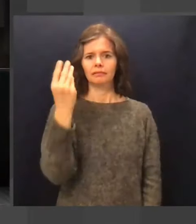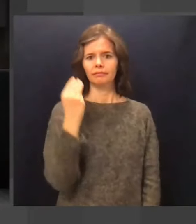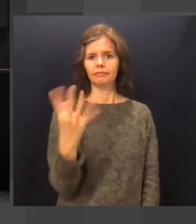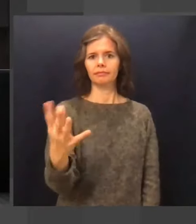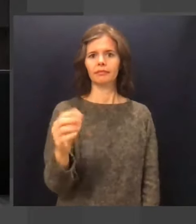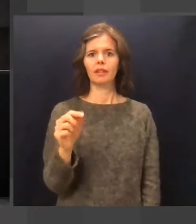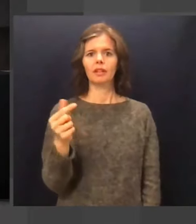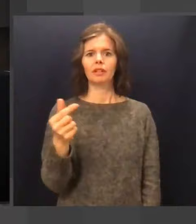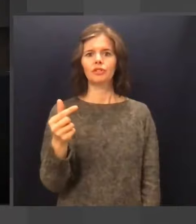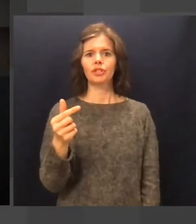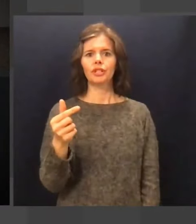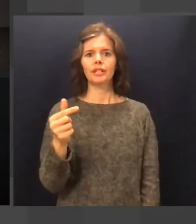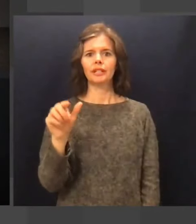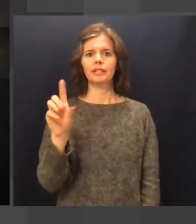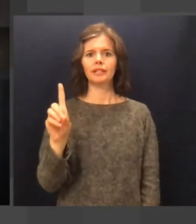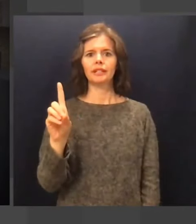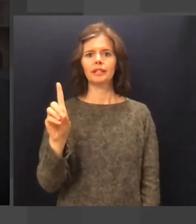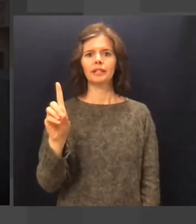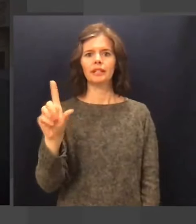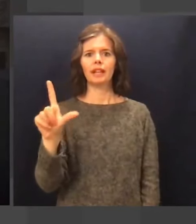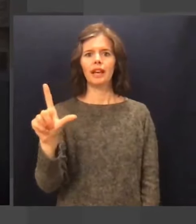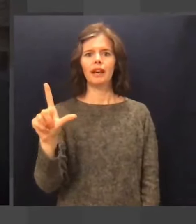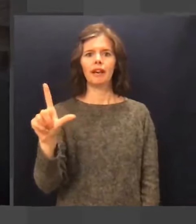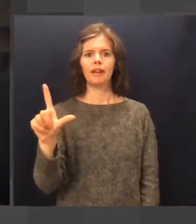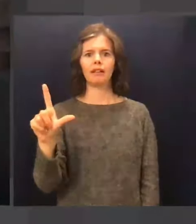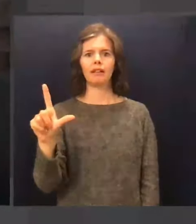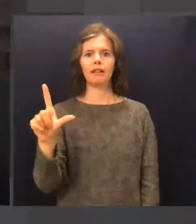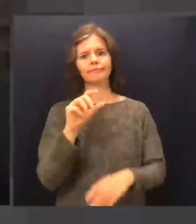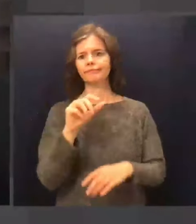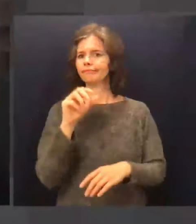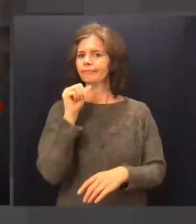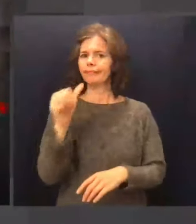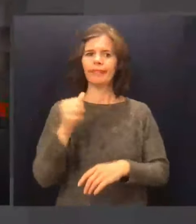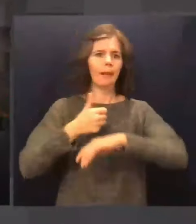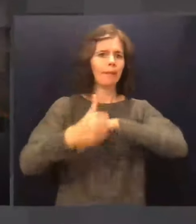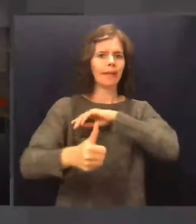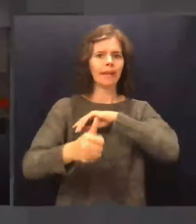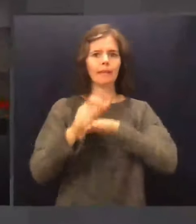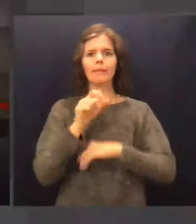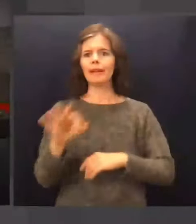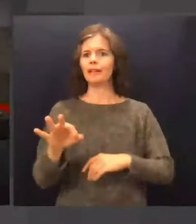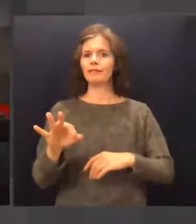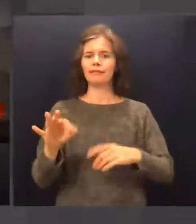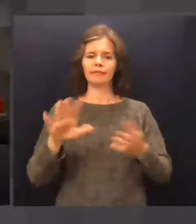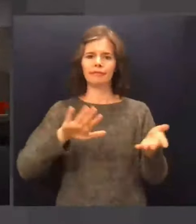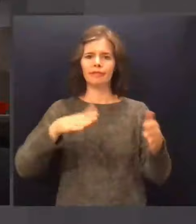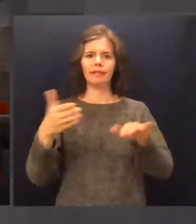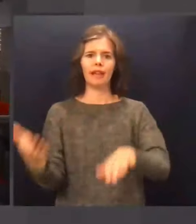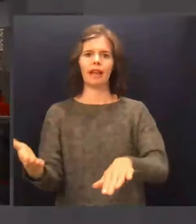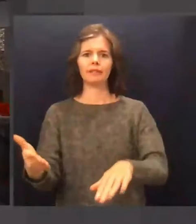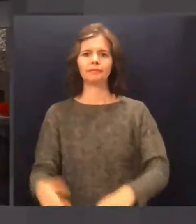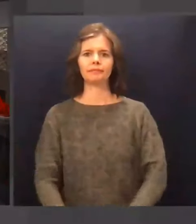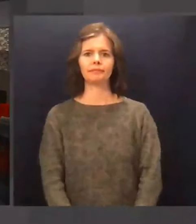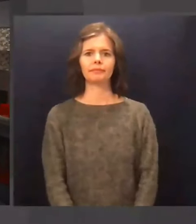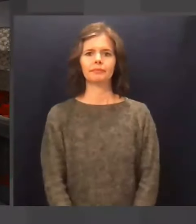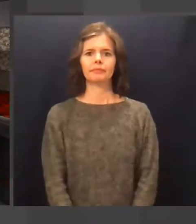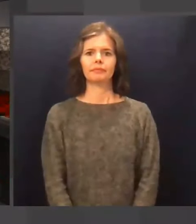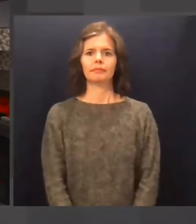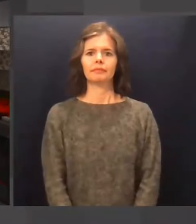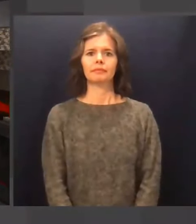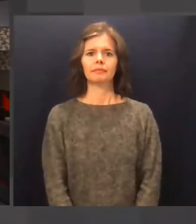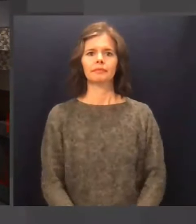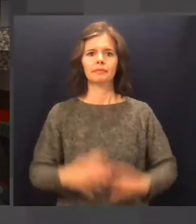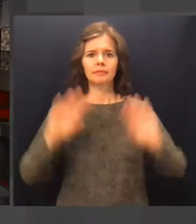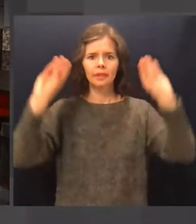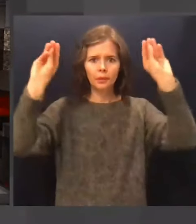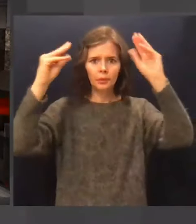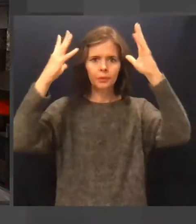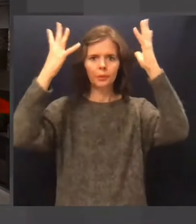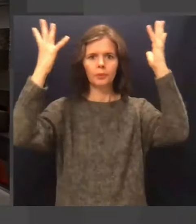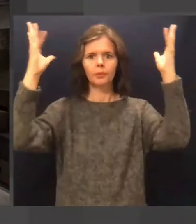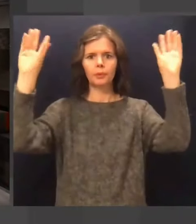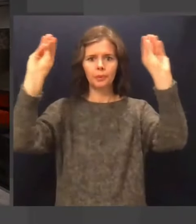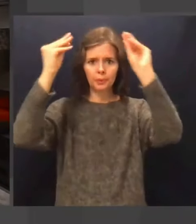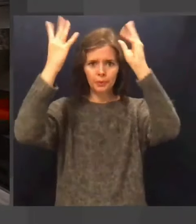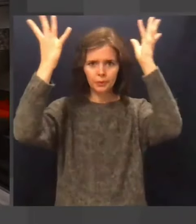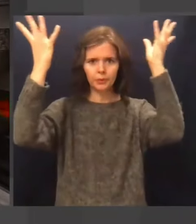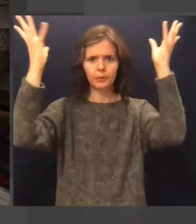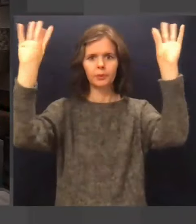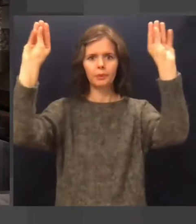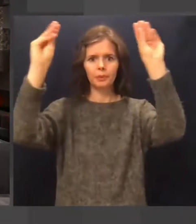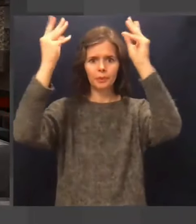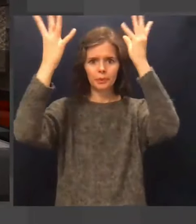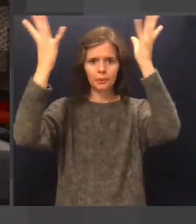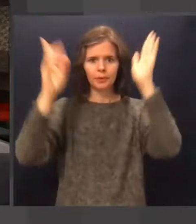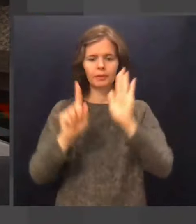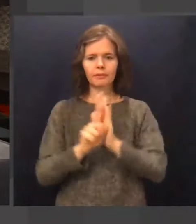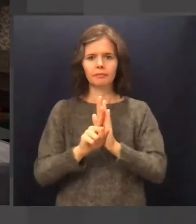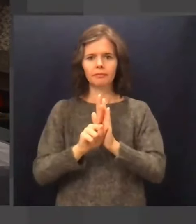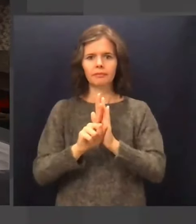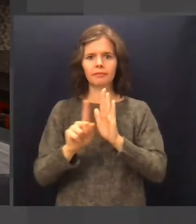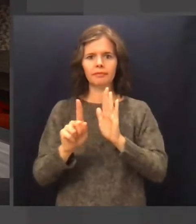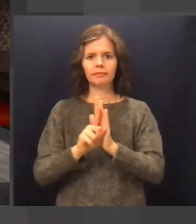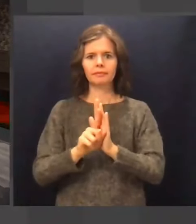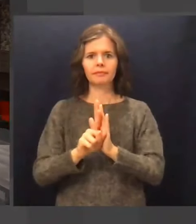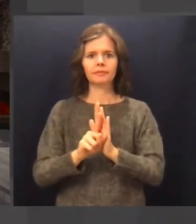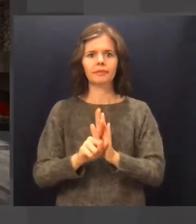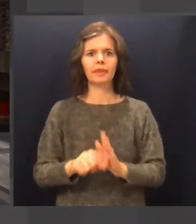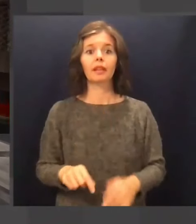RESPONSIBLE IN THE EVENT OF A